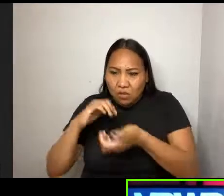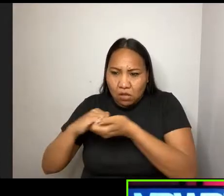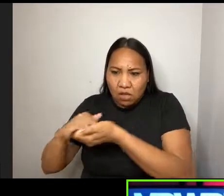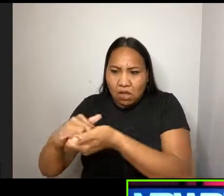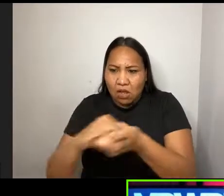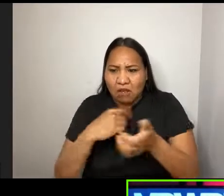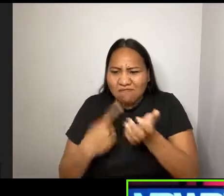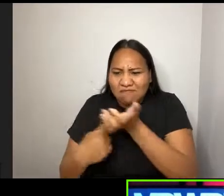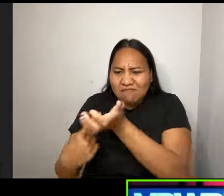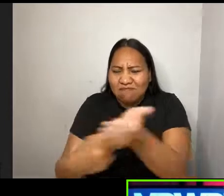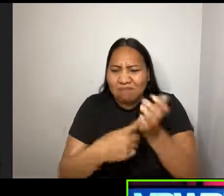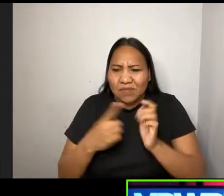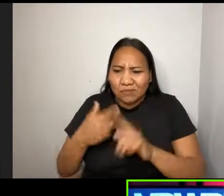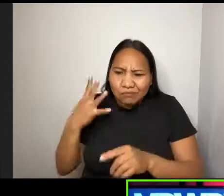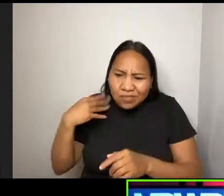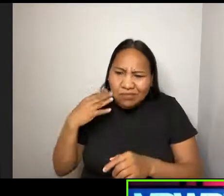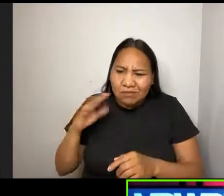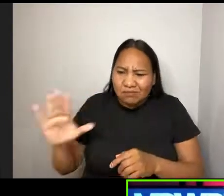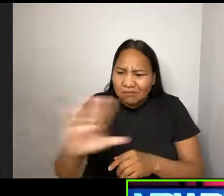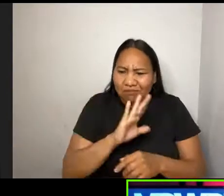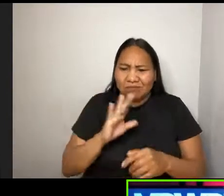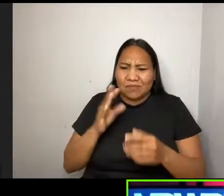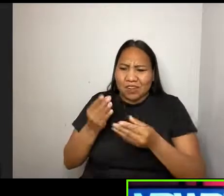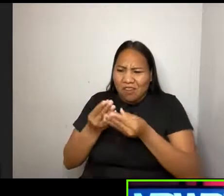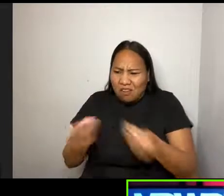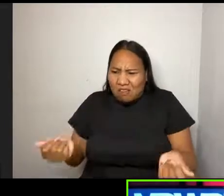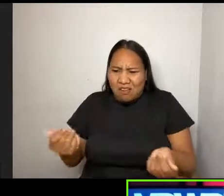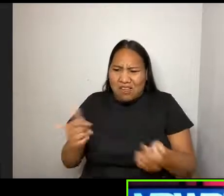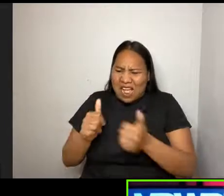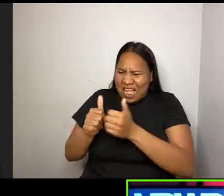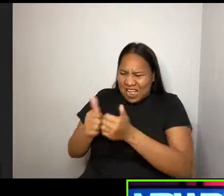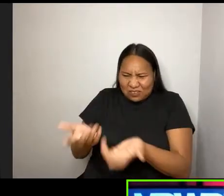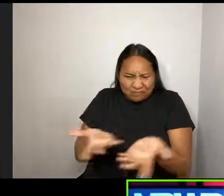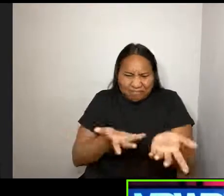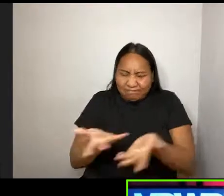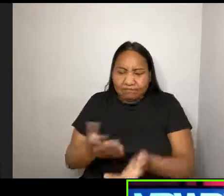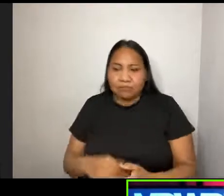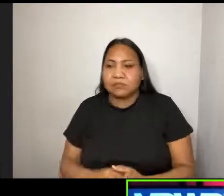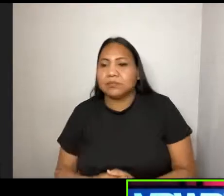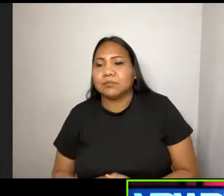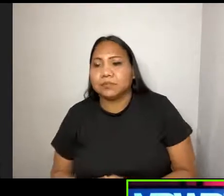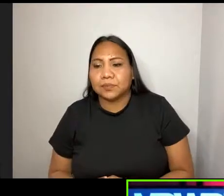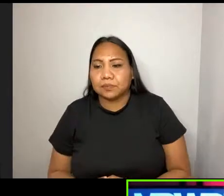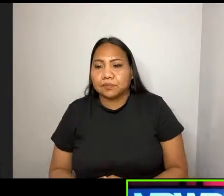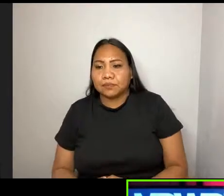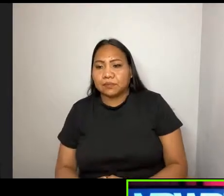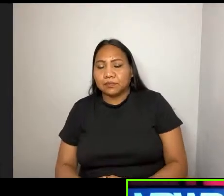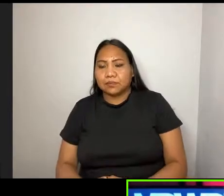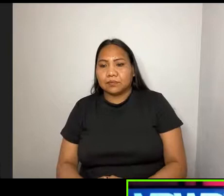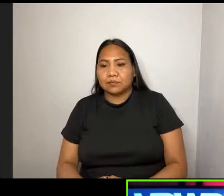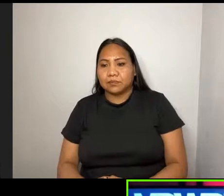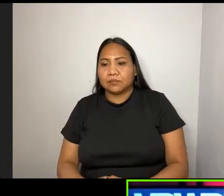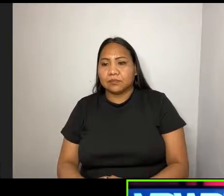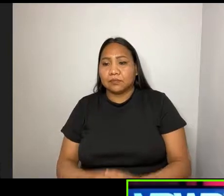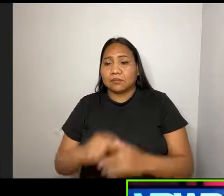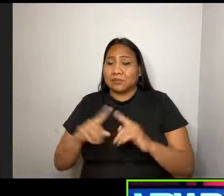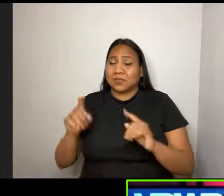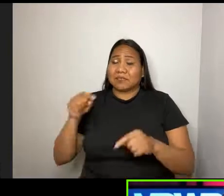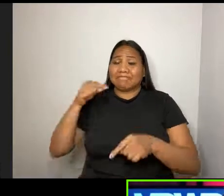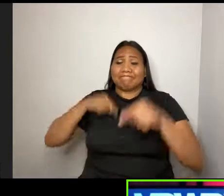for this. But they also need to know the history of how all this is happening. None of